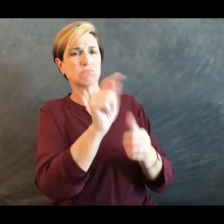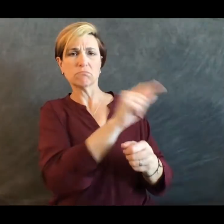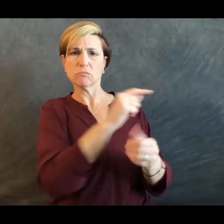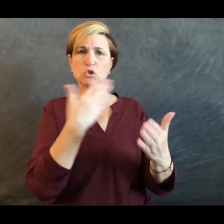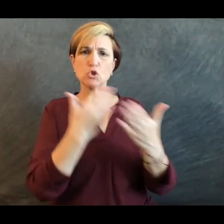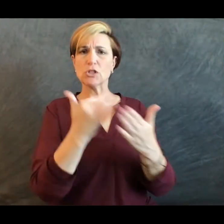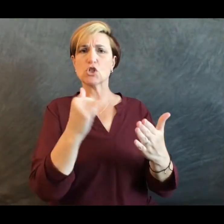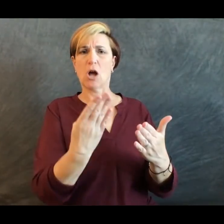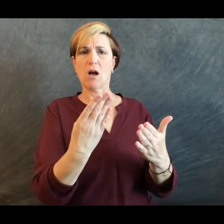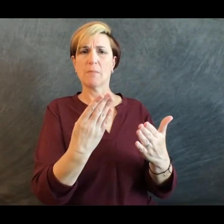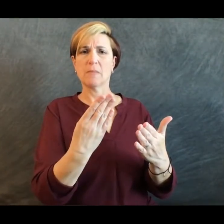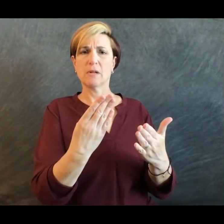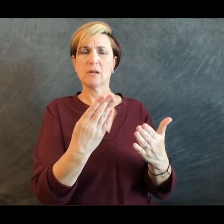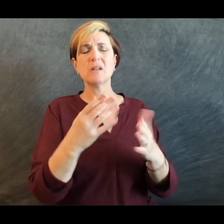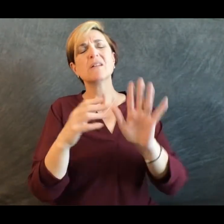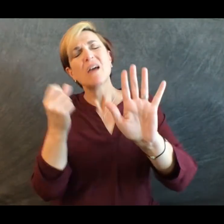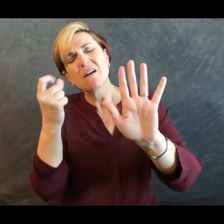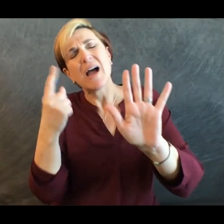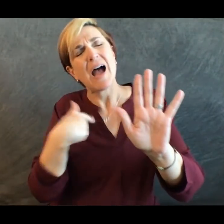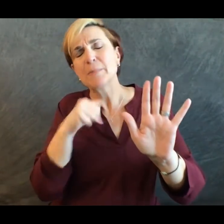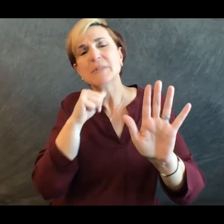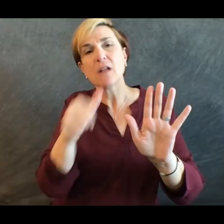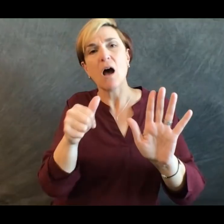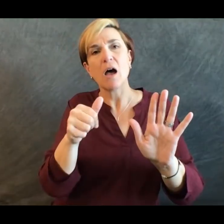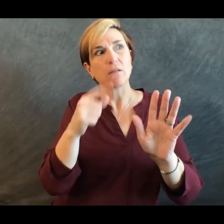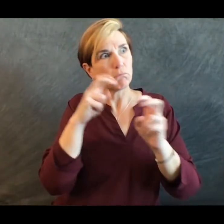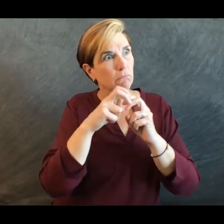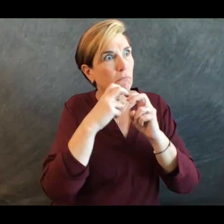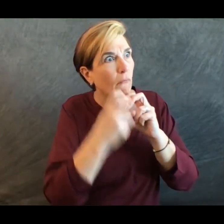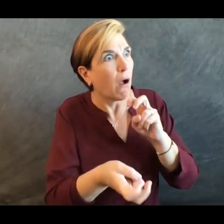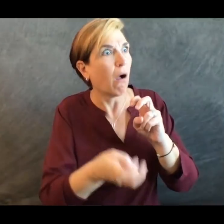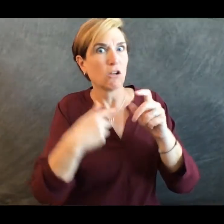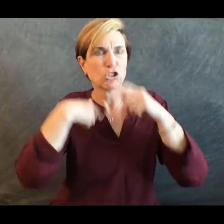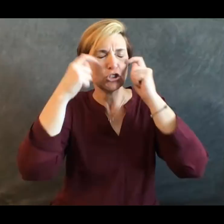because I expected of this country but to hear what they're doing and the